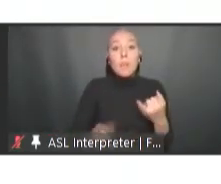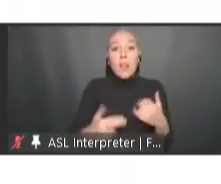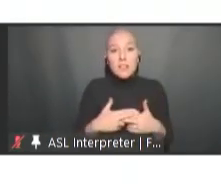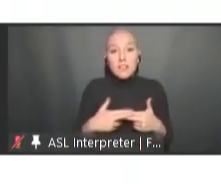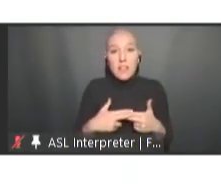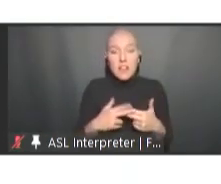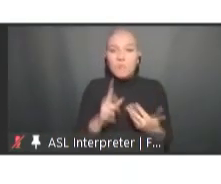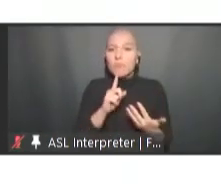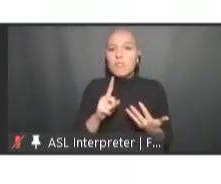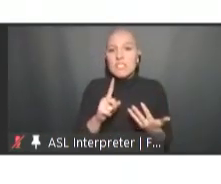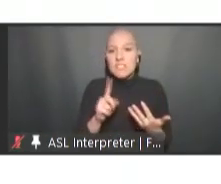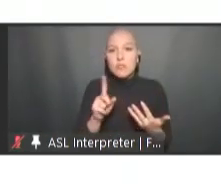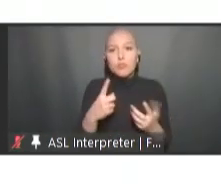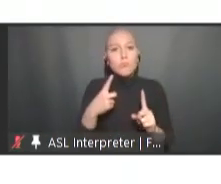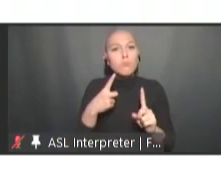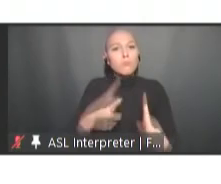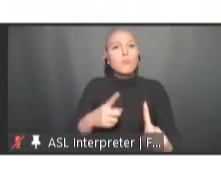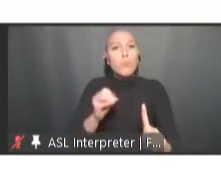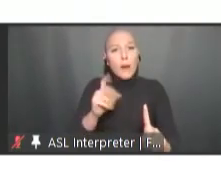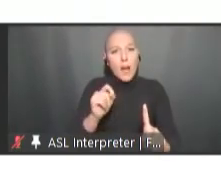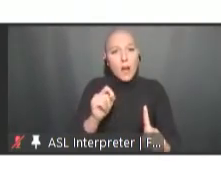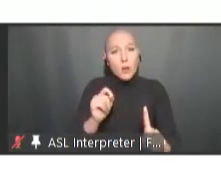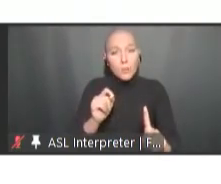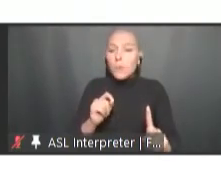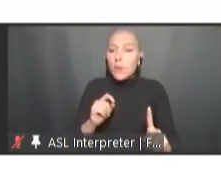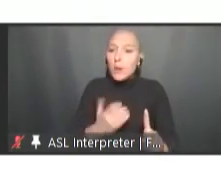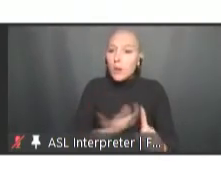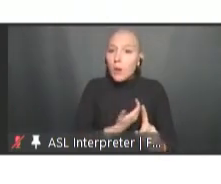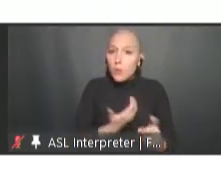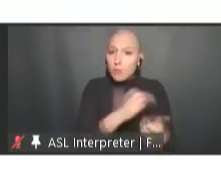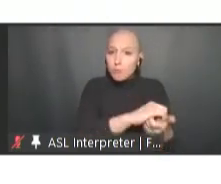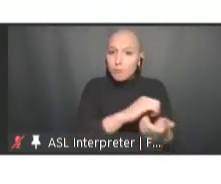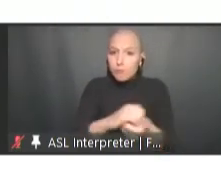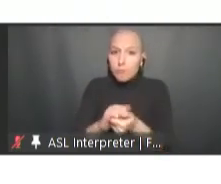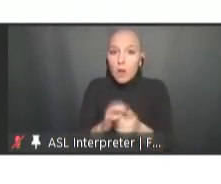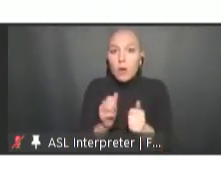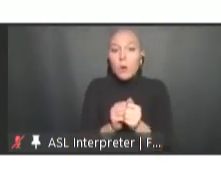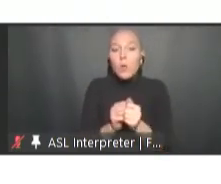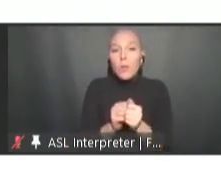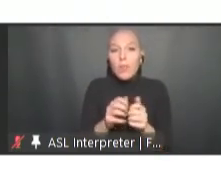point out that we've been working in partnership with the American Nurses Association,